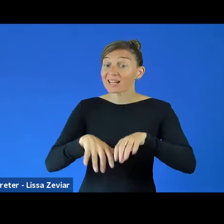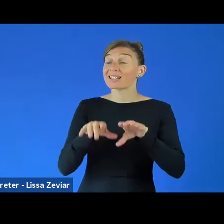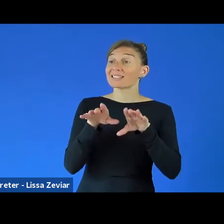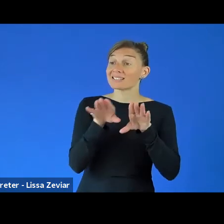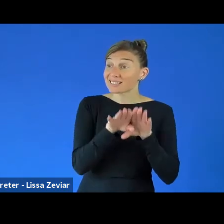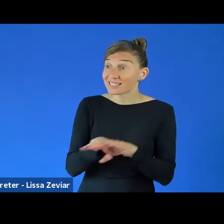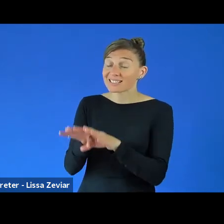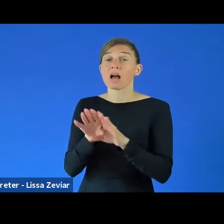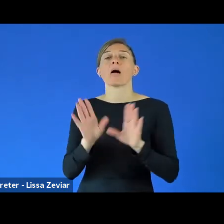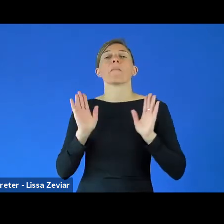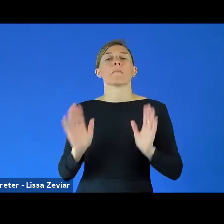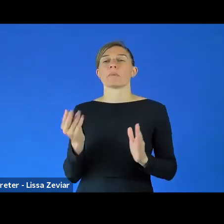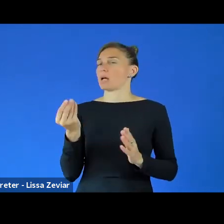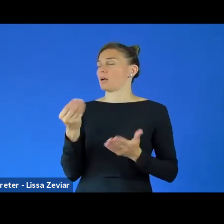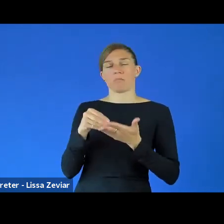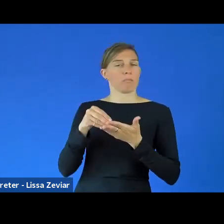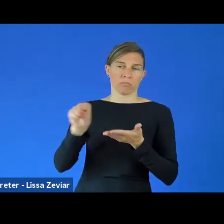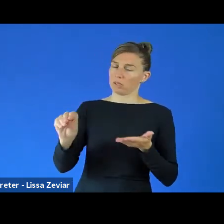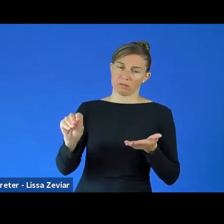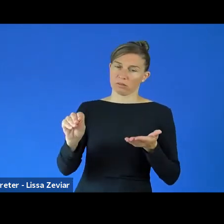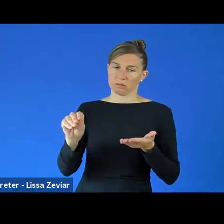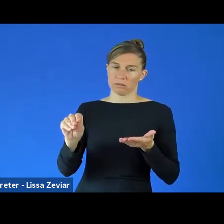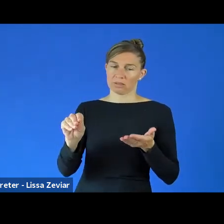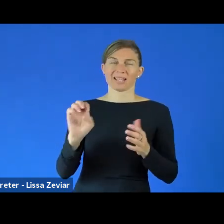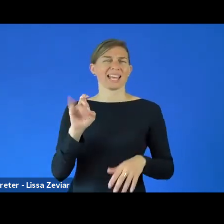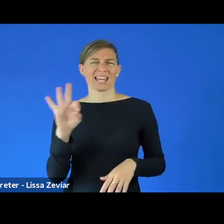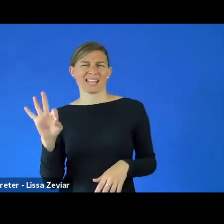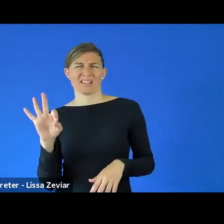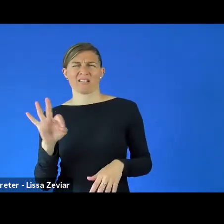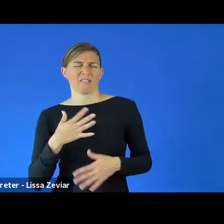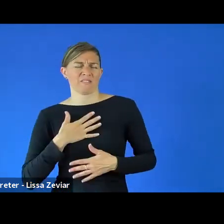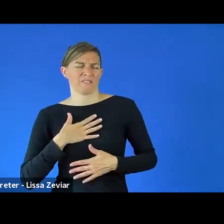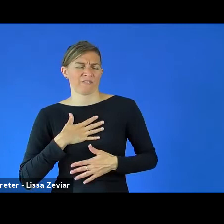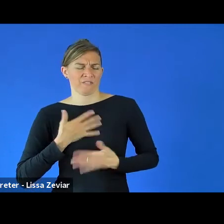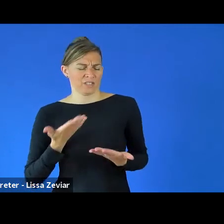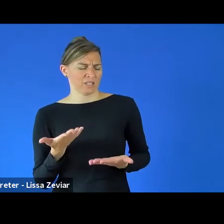EDF's opinion is that it doesn't make any sense to use public money